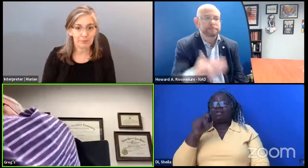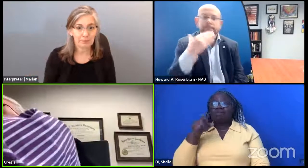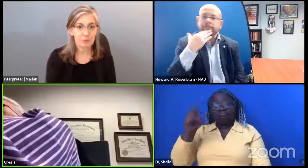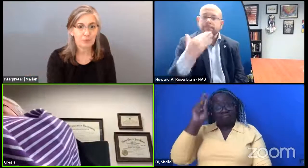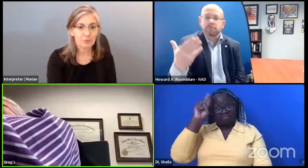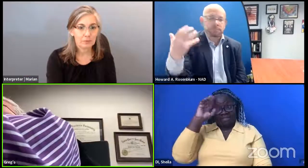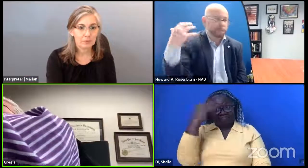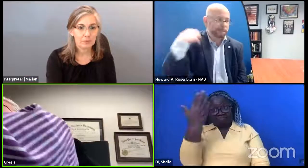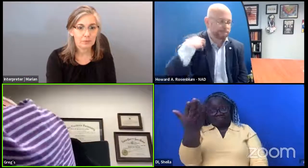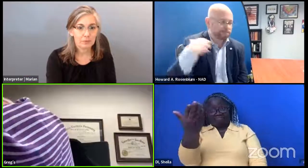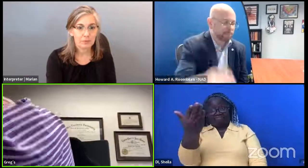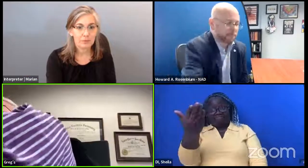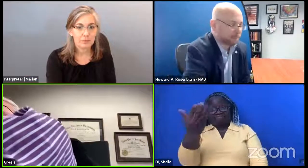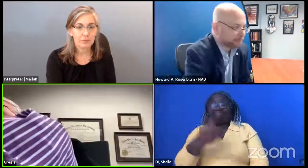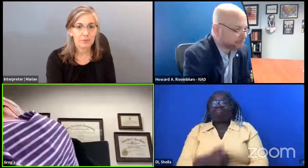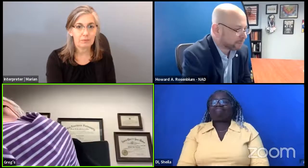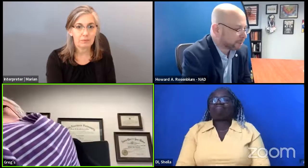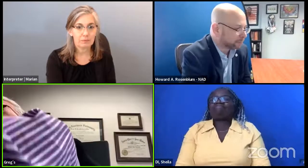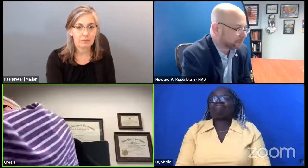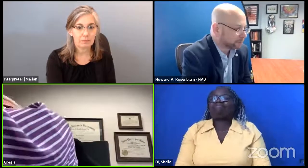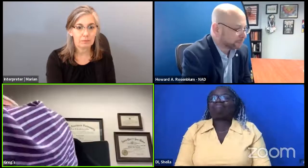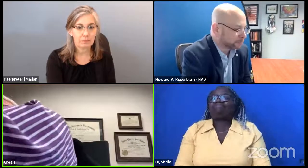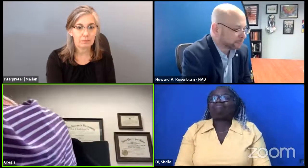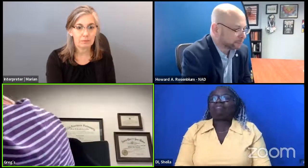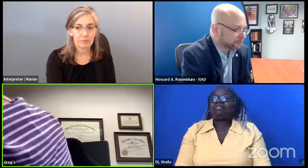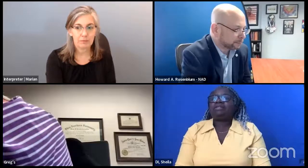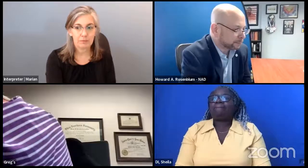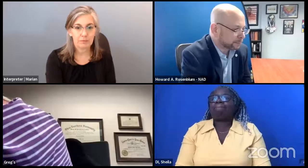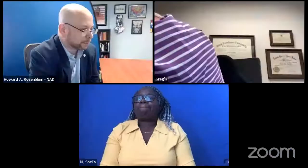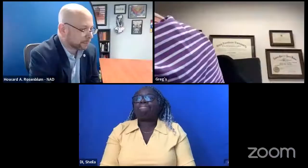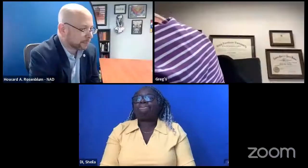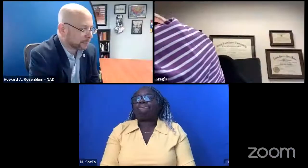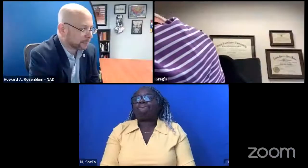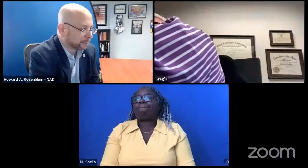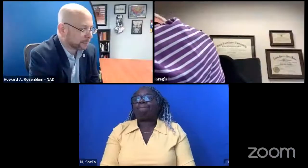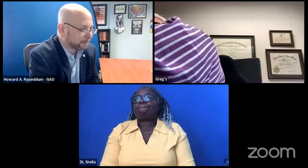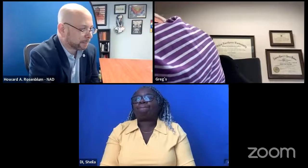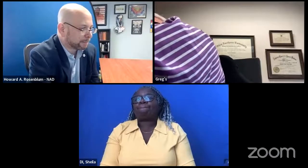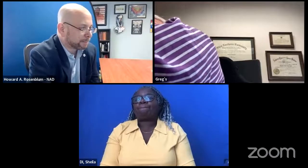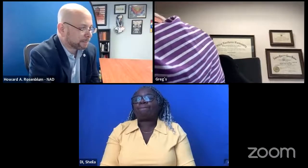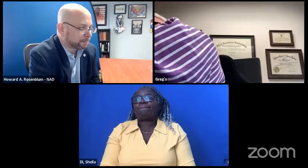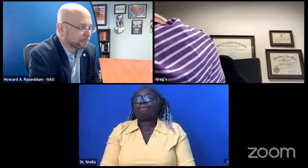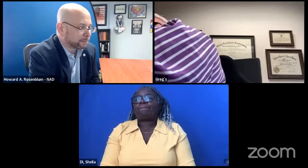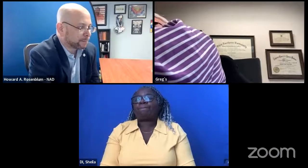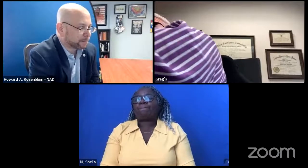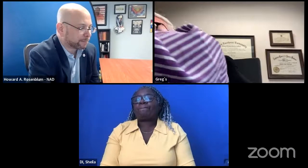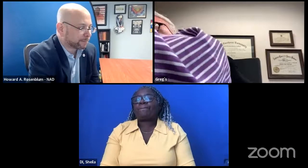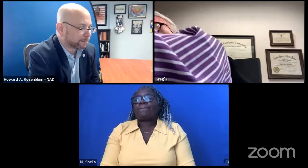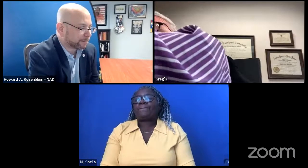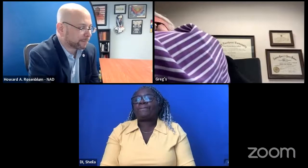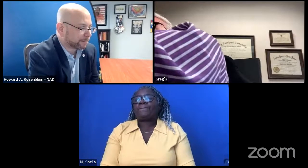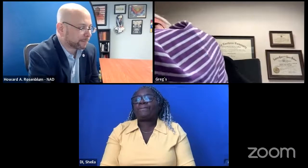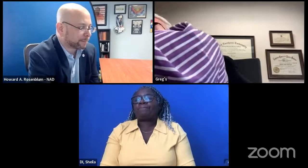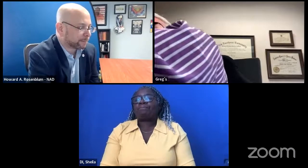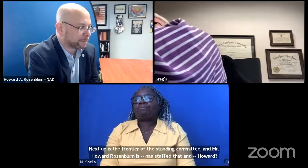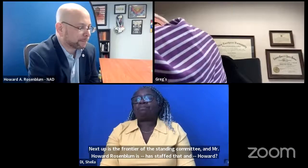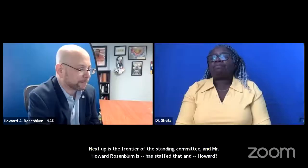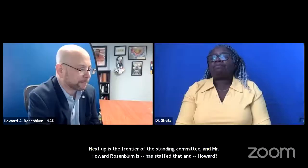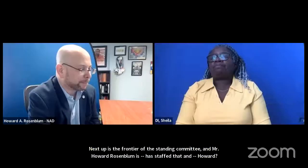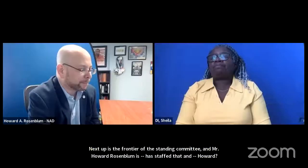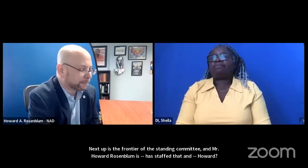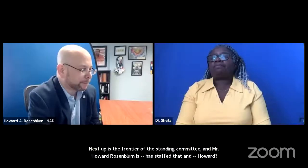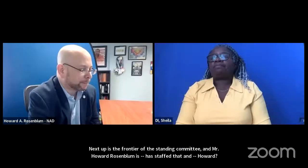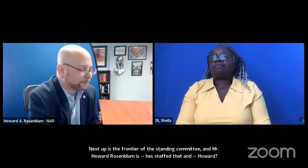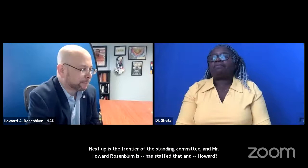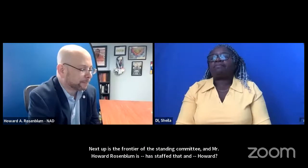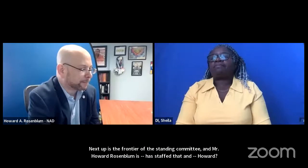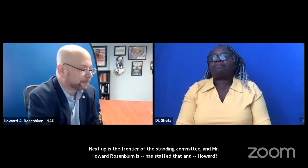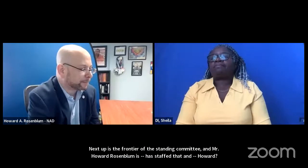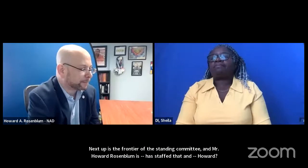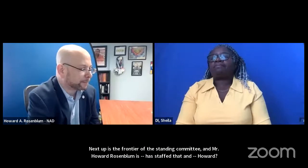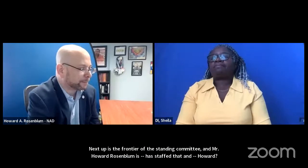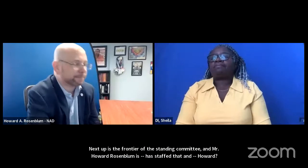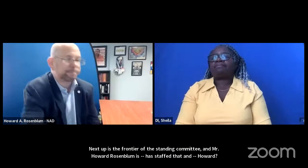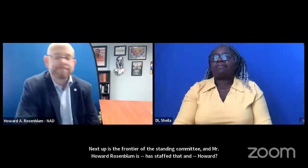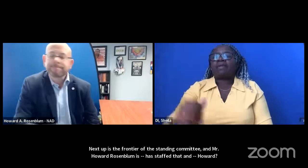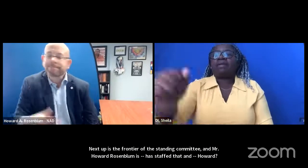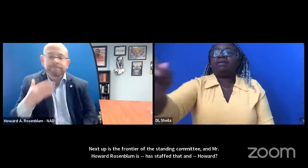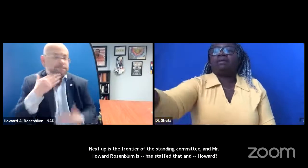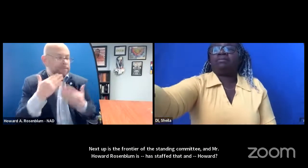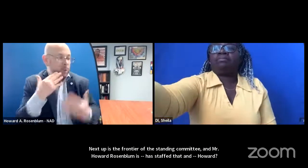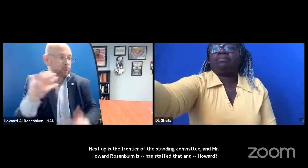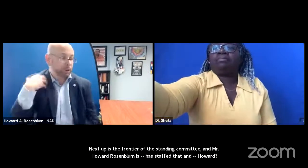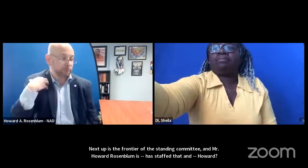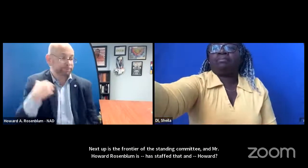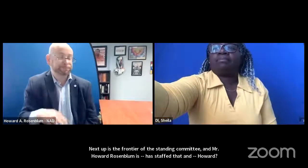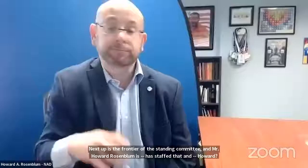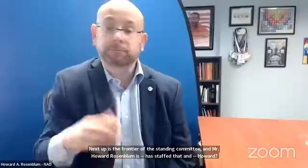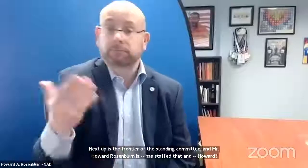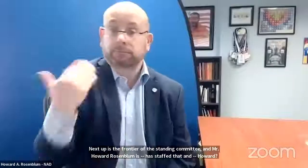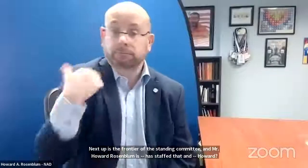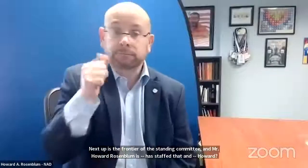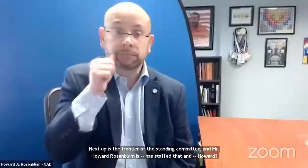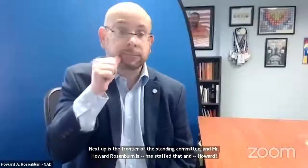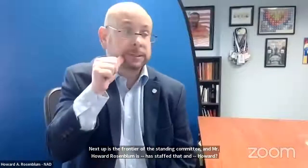Thank you, Chair.